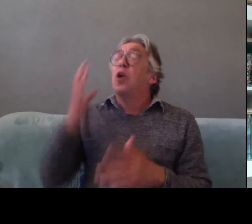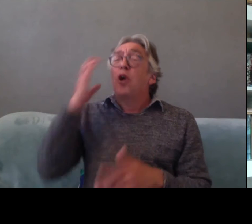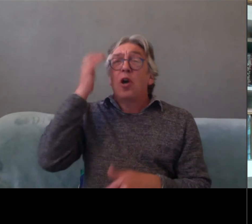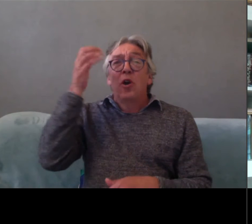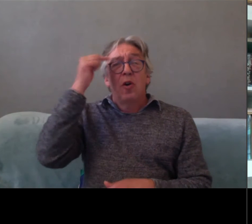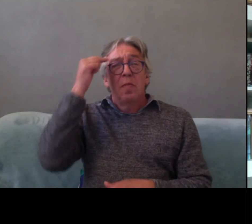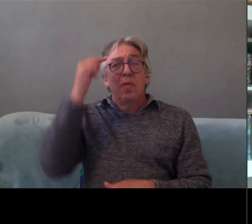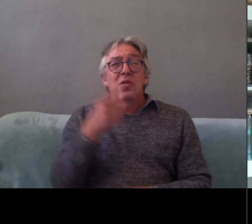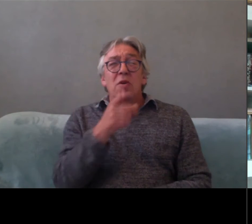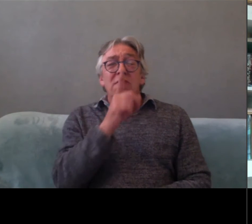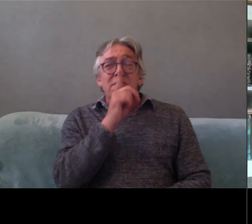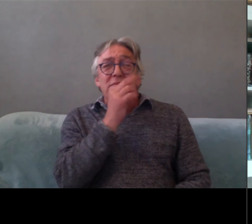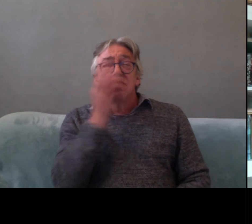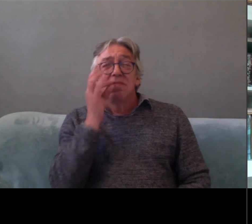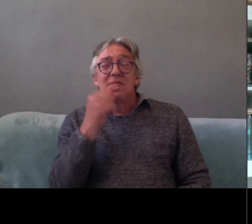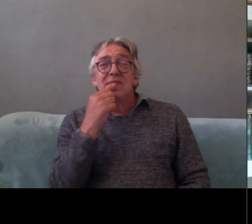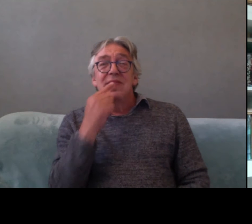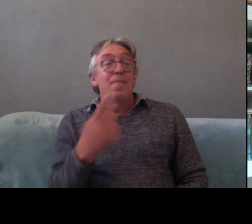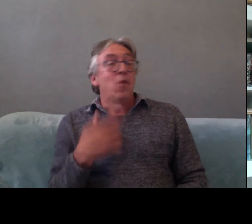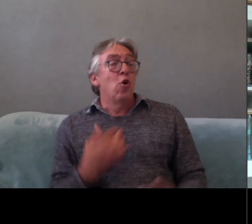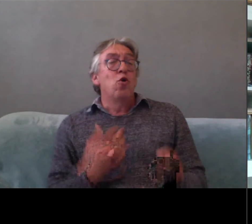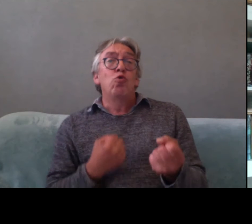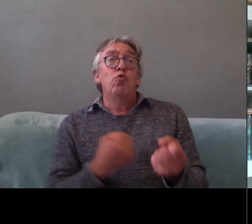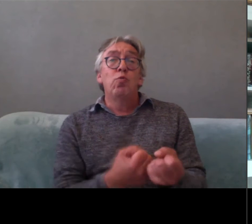support projects for people with disabilities.